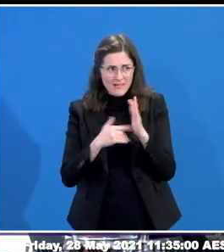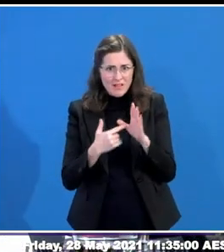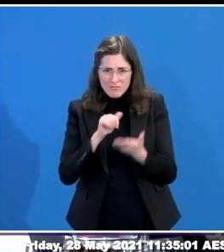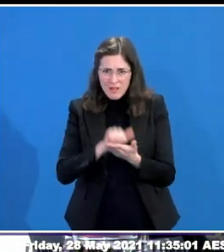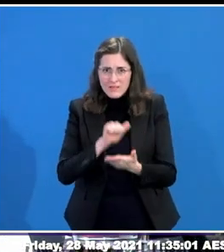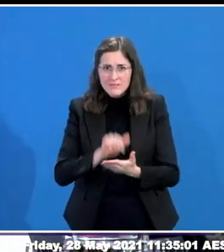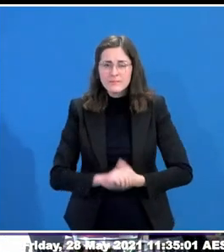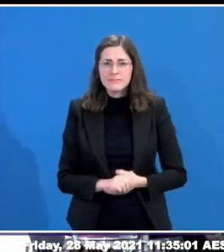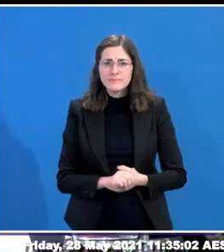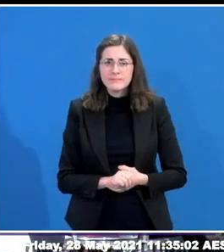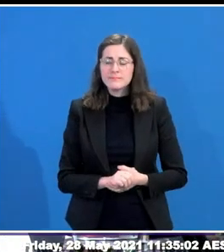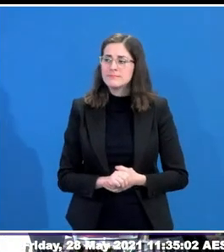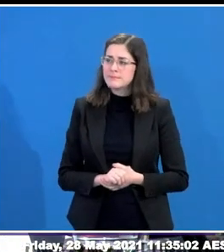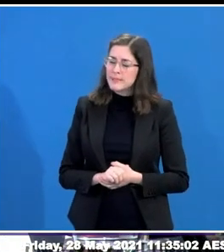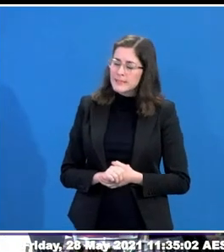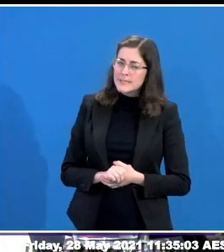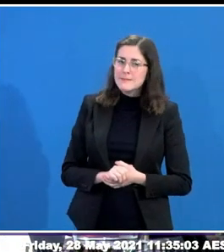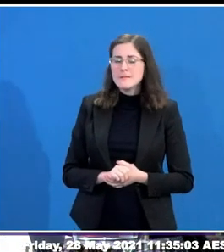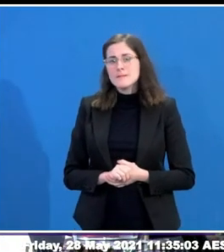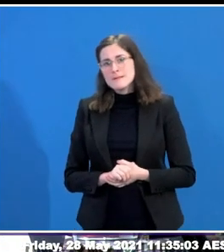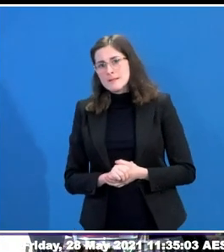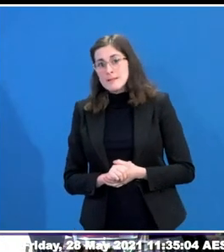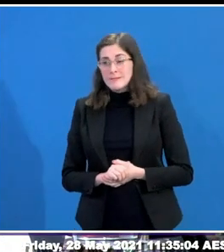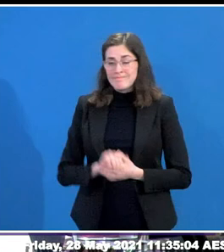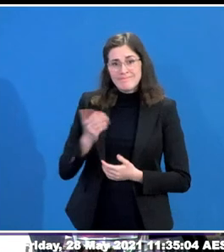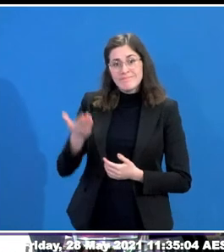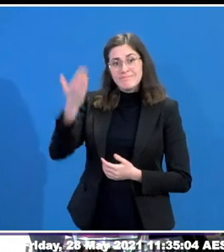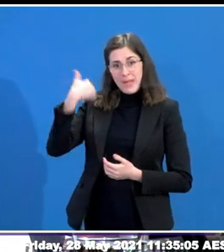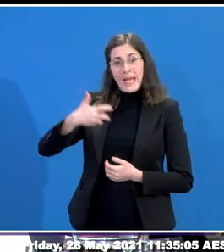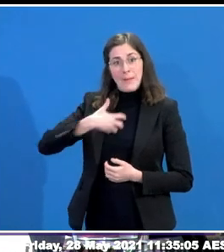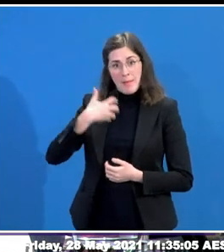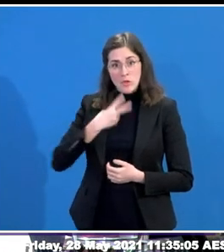The issues around the complaint in 2019 had nothing to do with